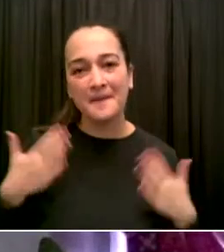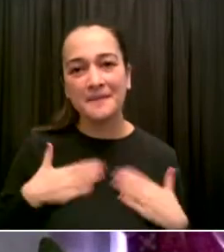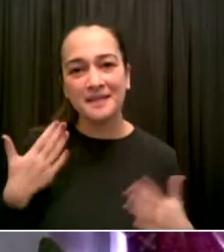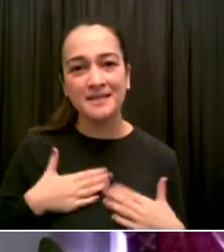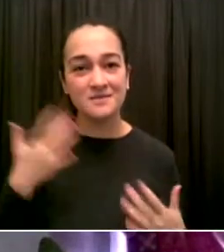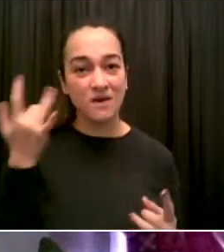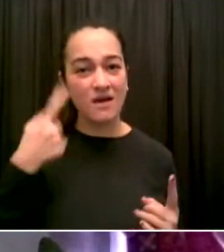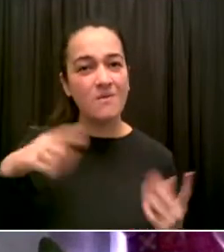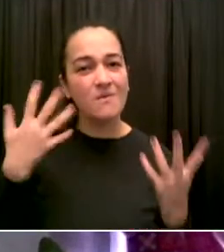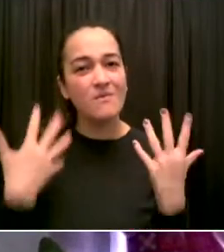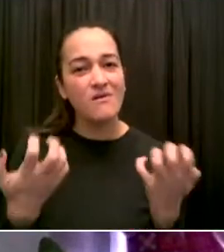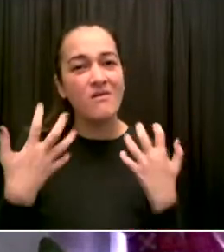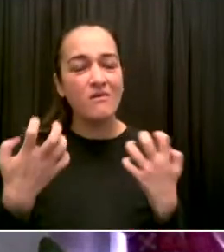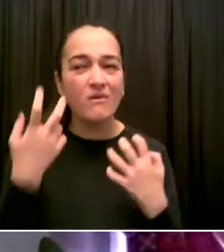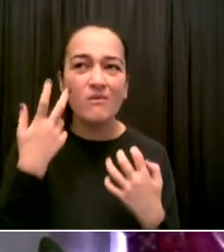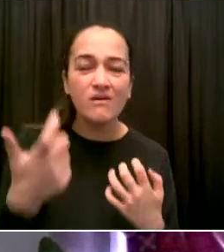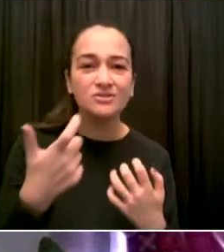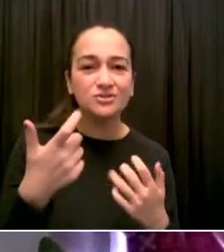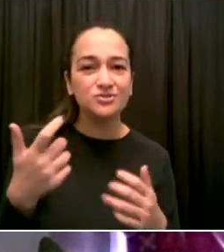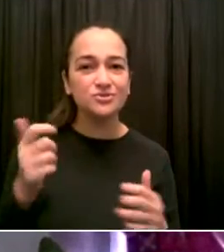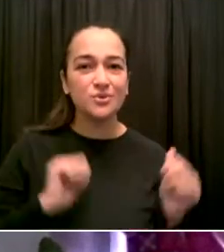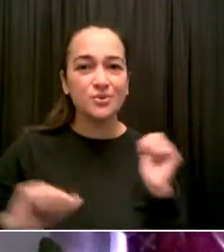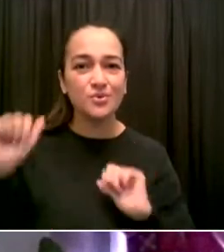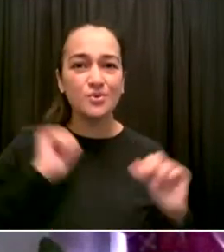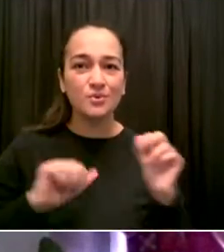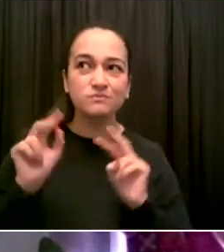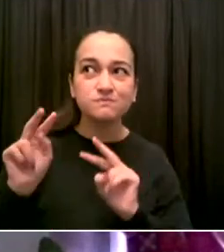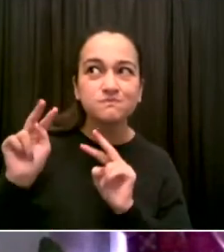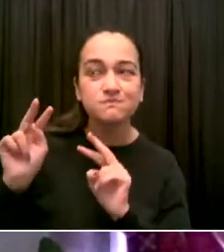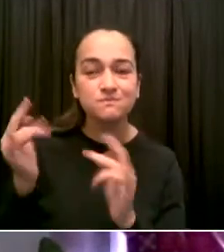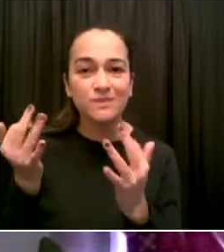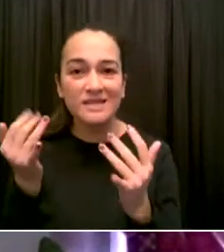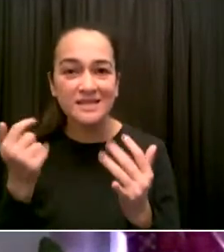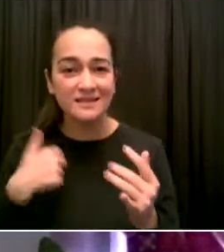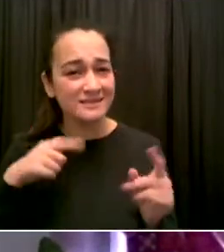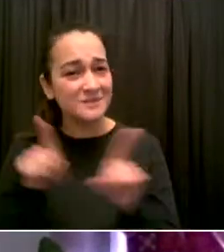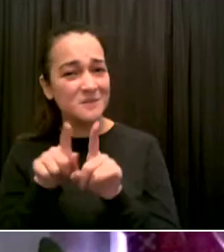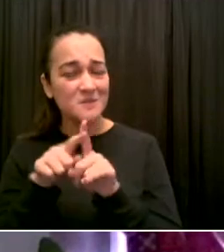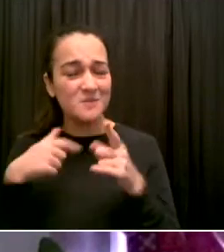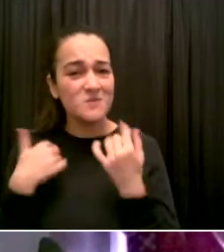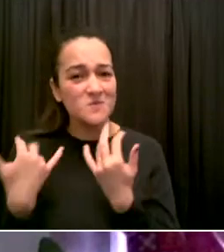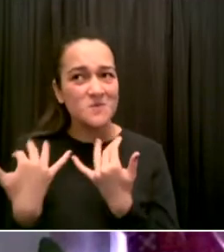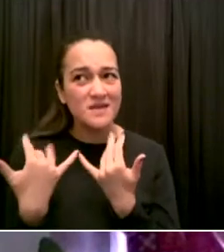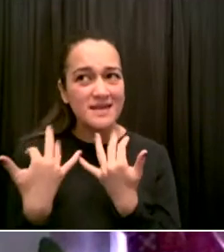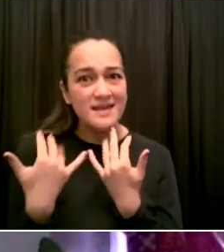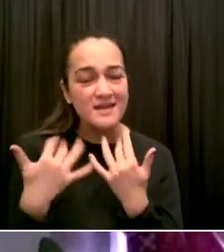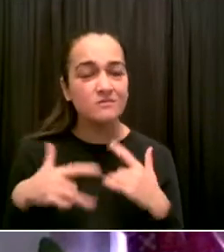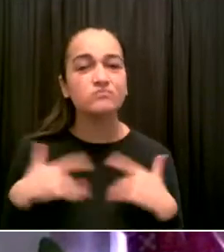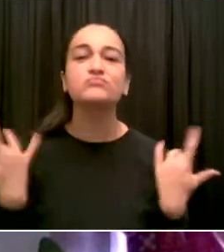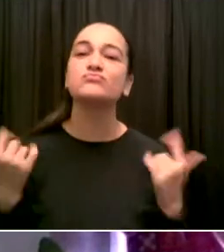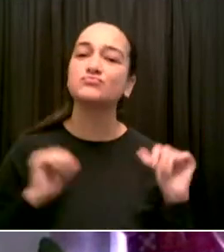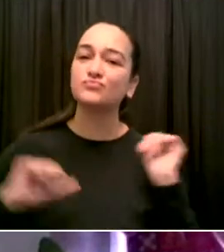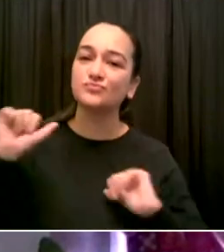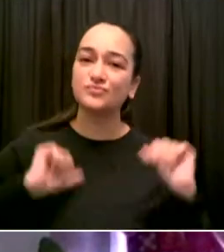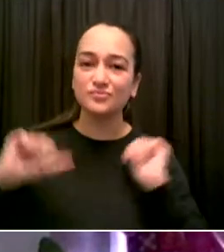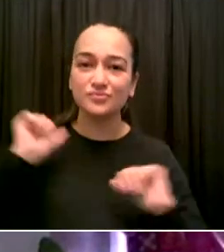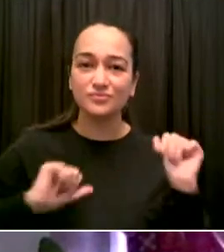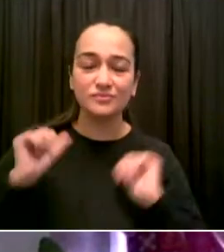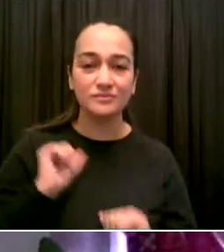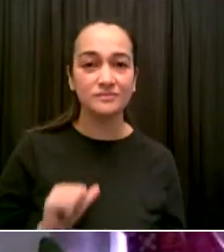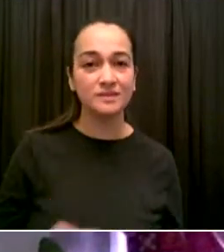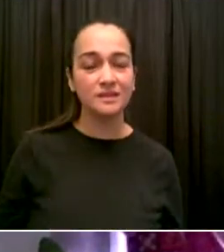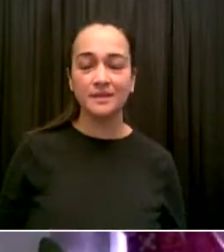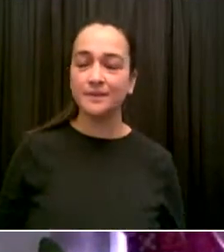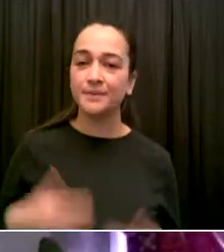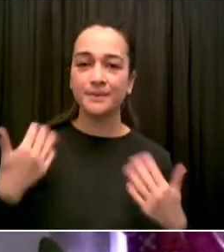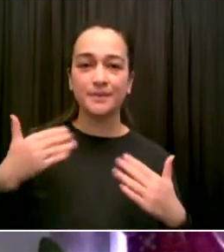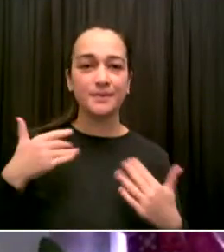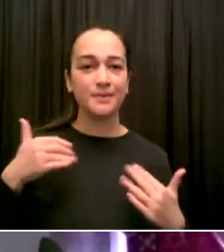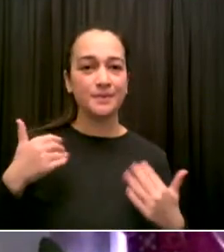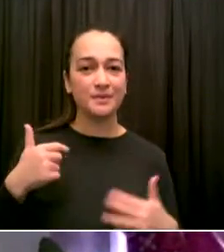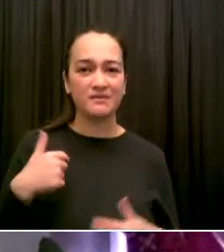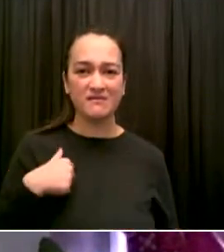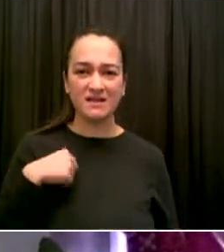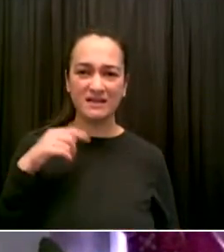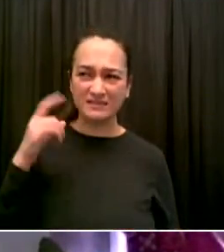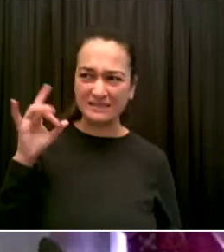VARIATION ON THAT SAME THEME.